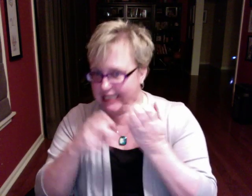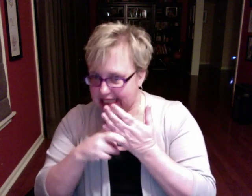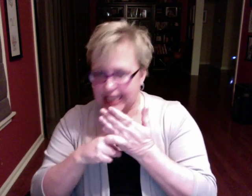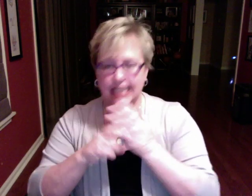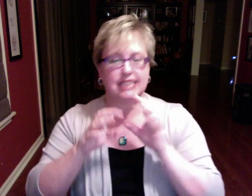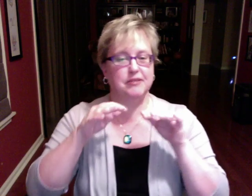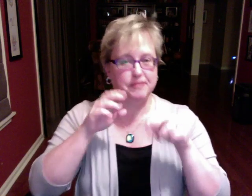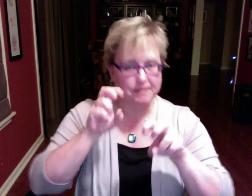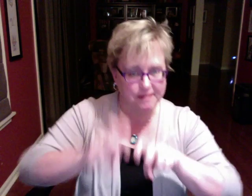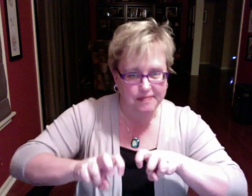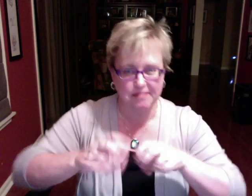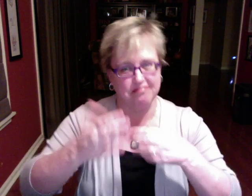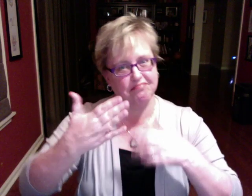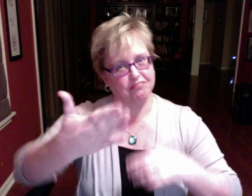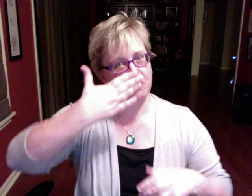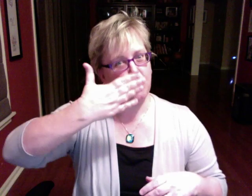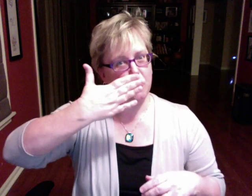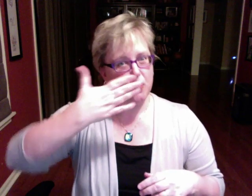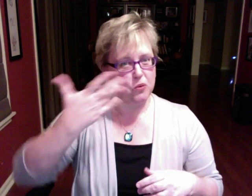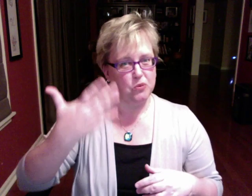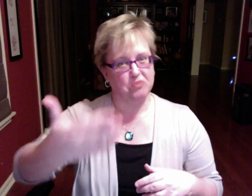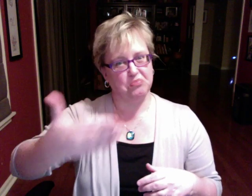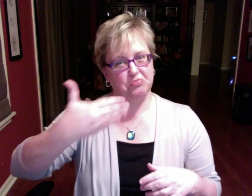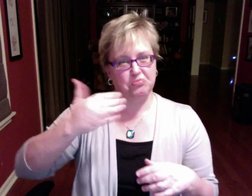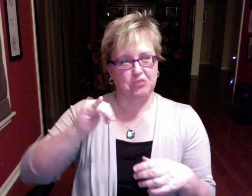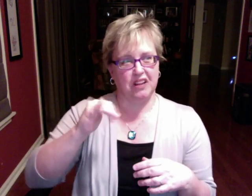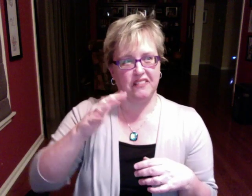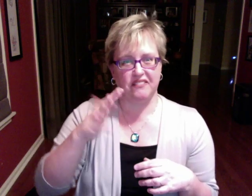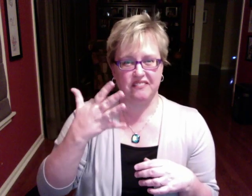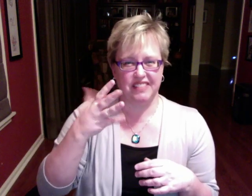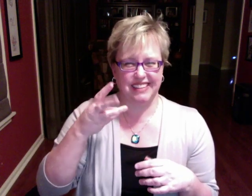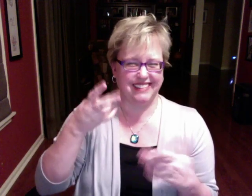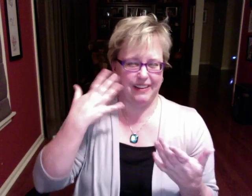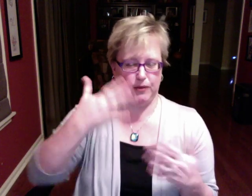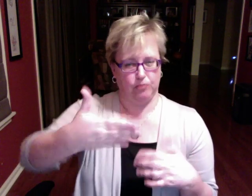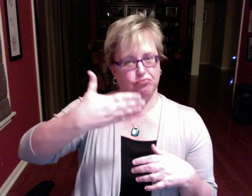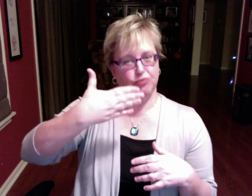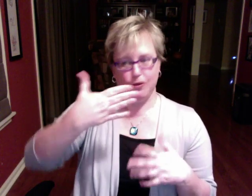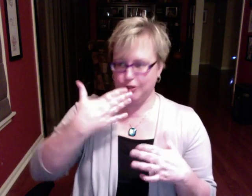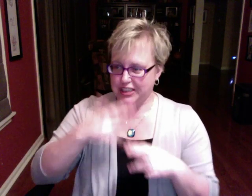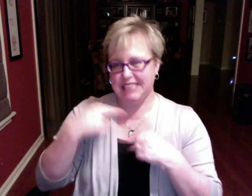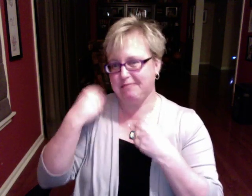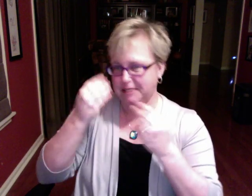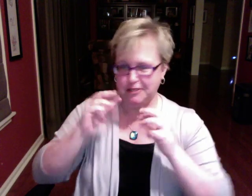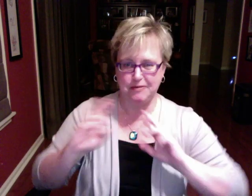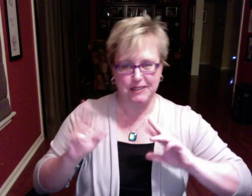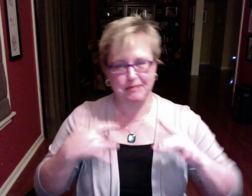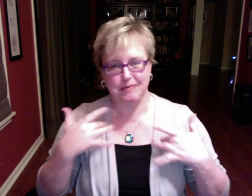We were all excited. Got our tickets. Had really good seats up close. We took selfies and all that.